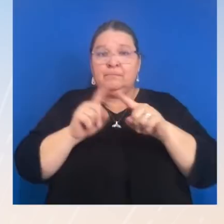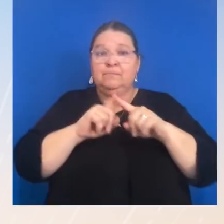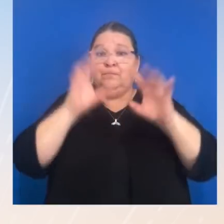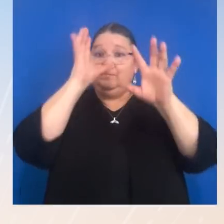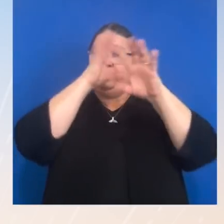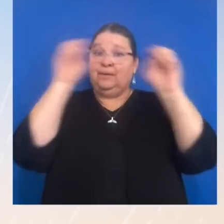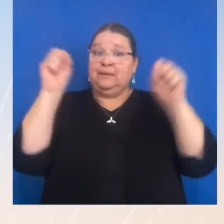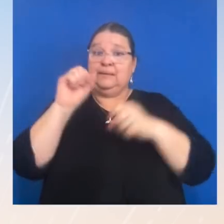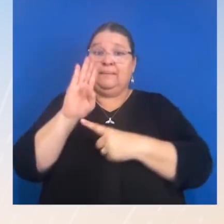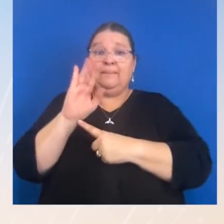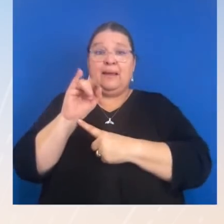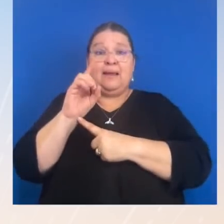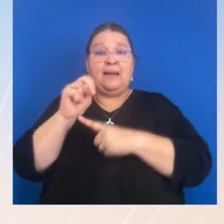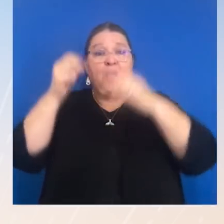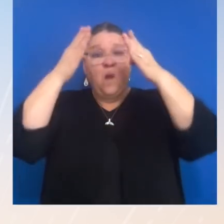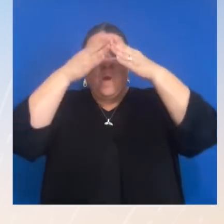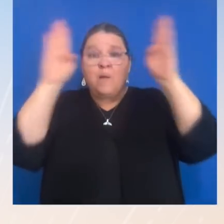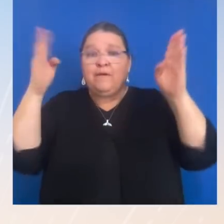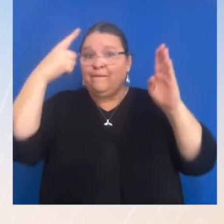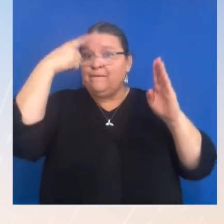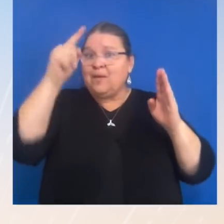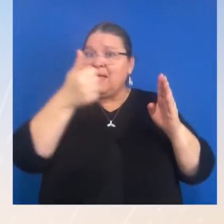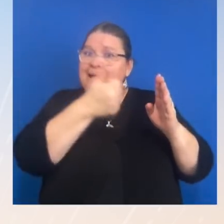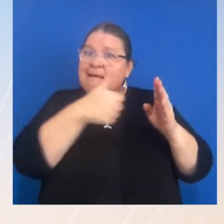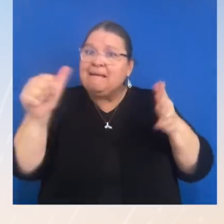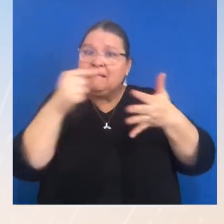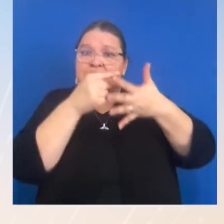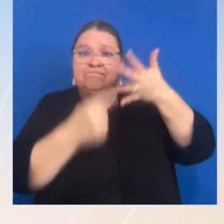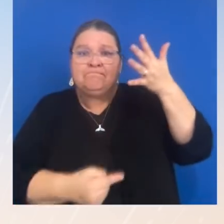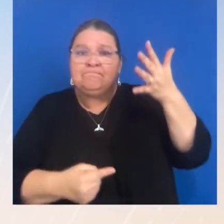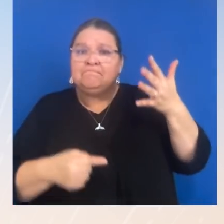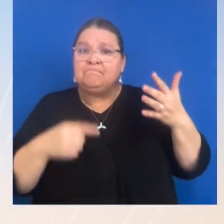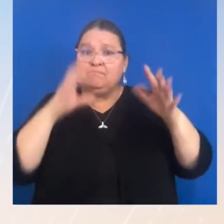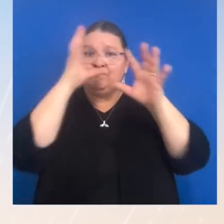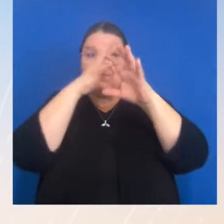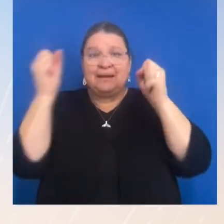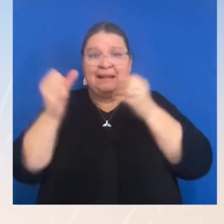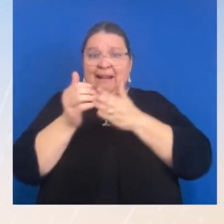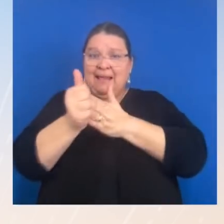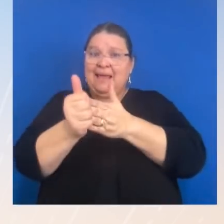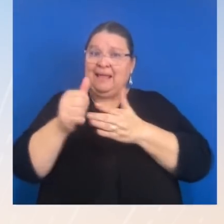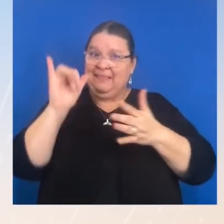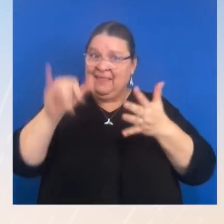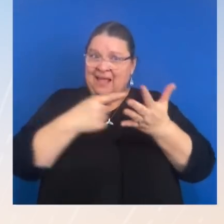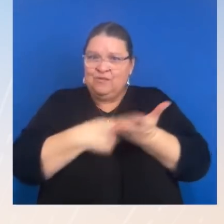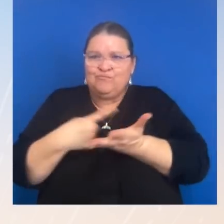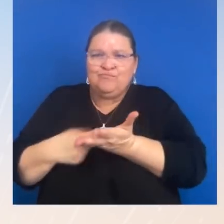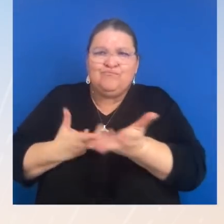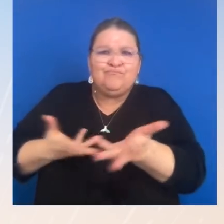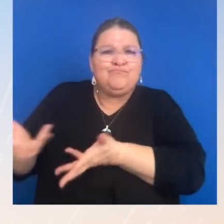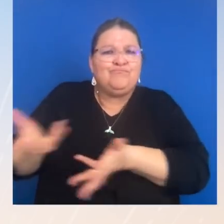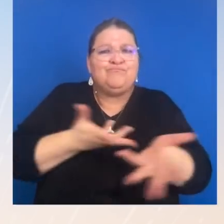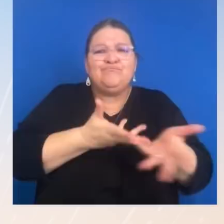around the world as we're rallying opposition to President Putin's efforts. But we've also been engaging before